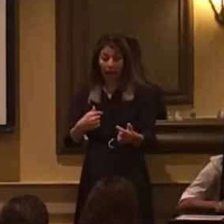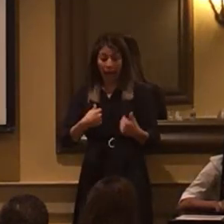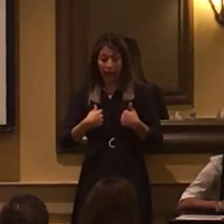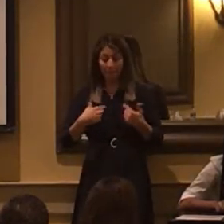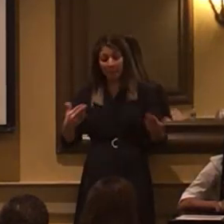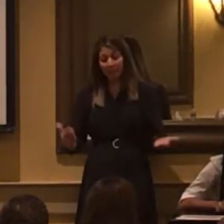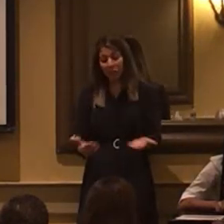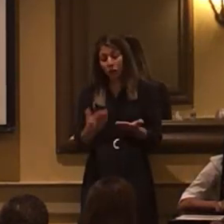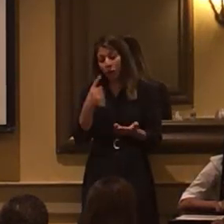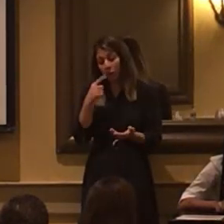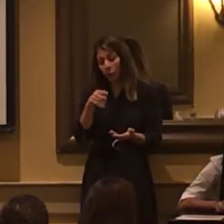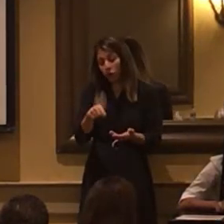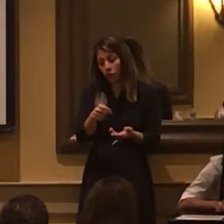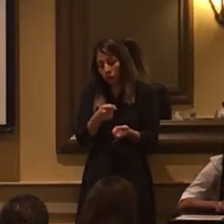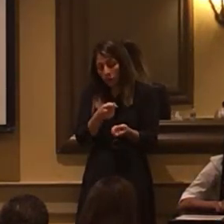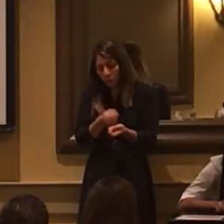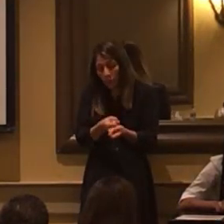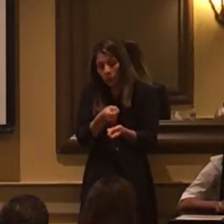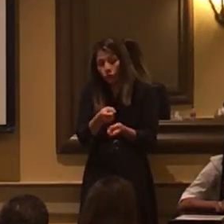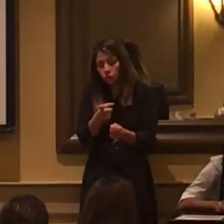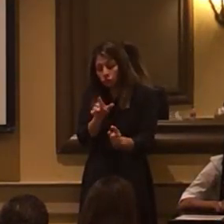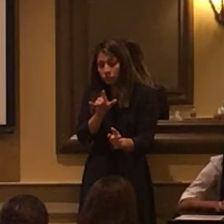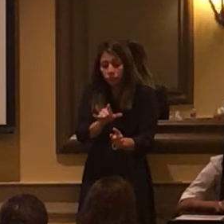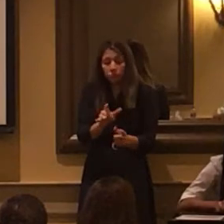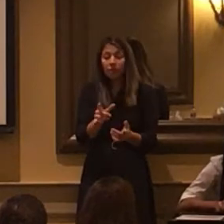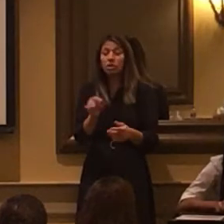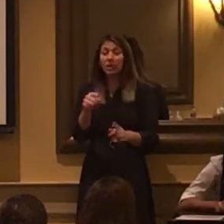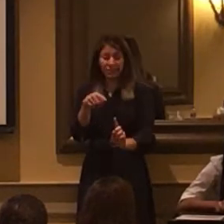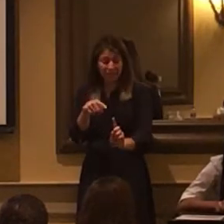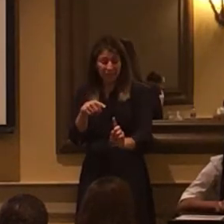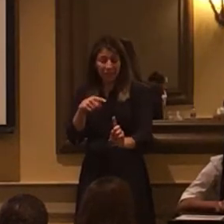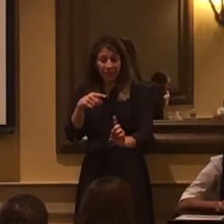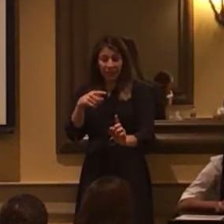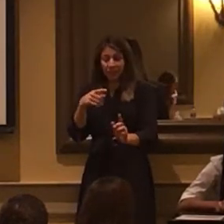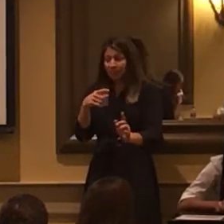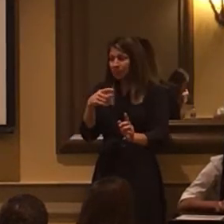So, if you were helping with a hearing kid and you see them struggling and they don't want to say anything.